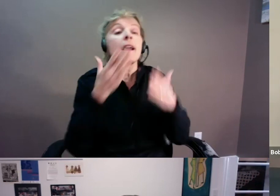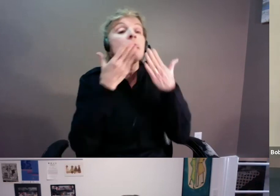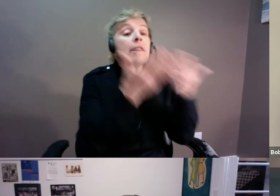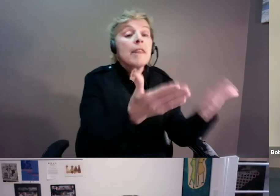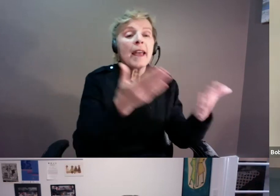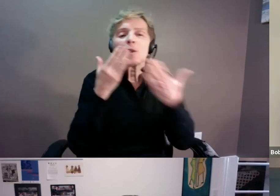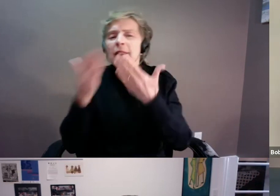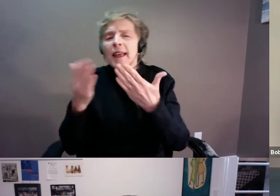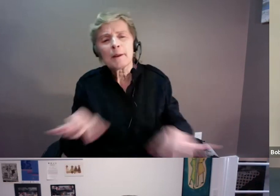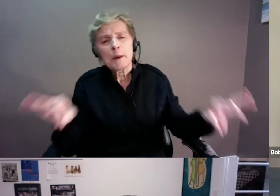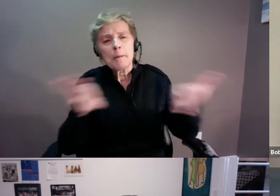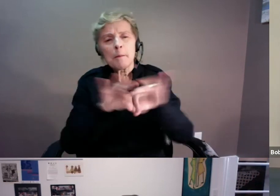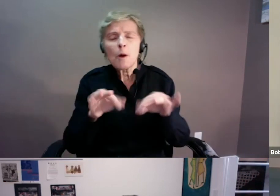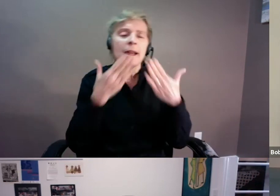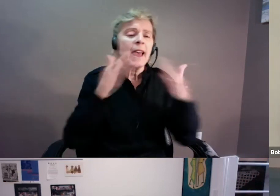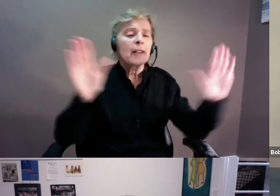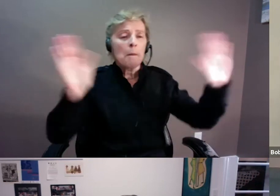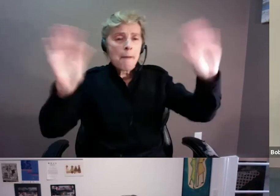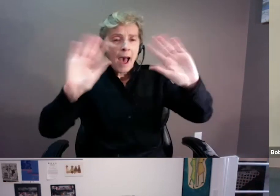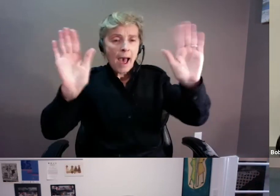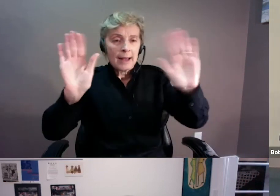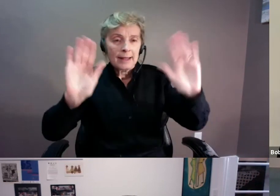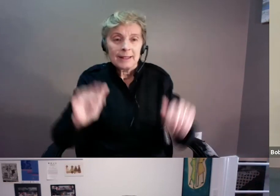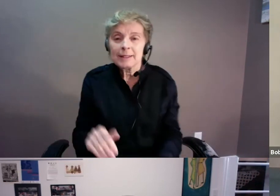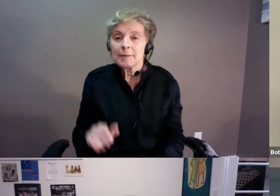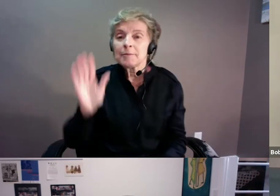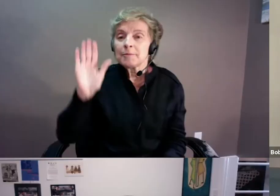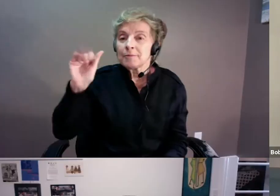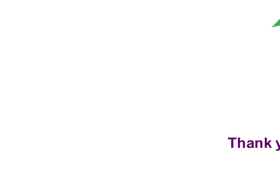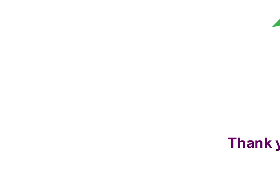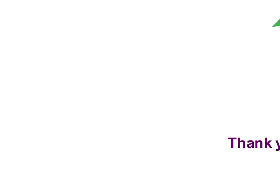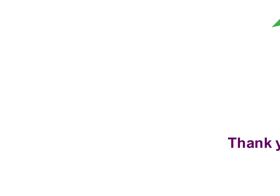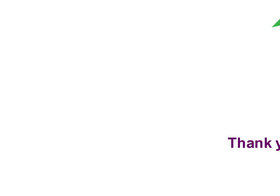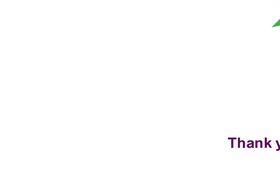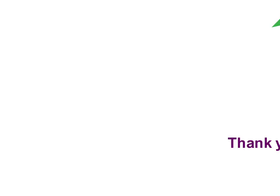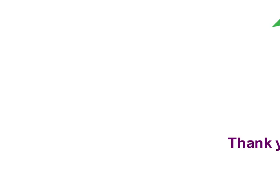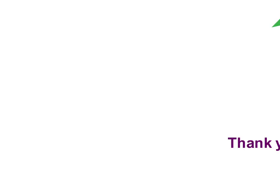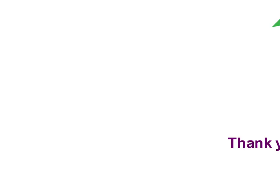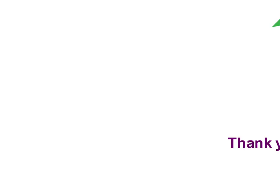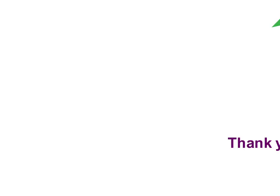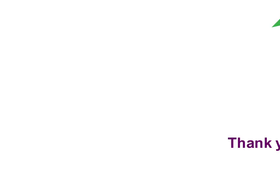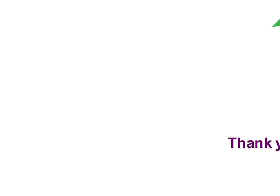important talk. Bye everybody. Thanks, Alec. Thank you, Steve.